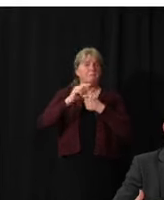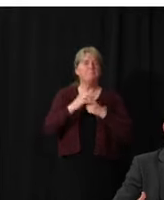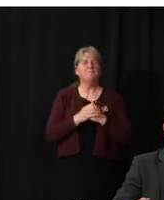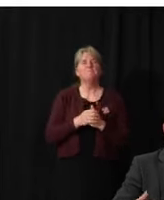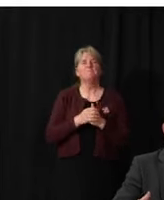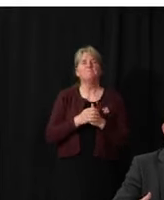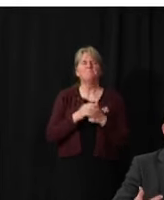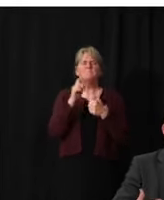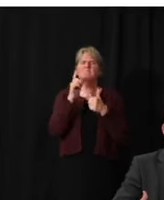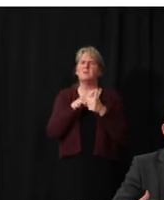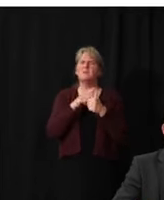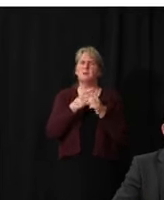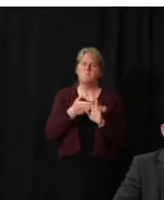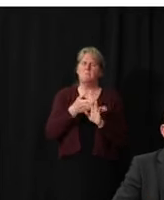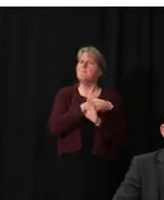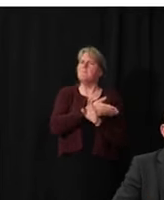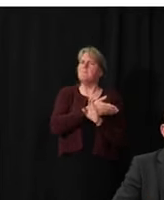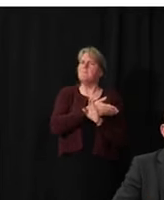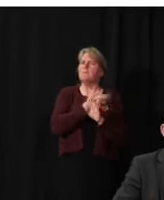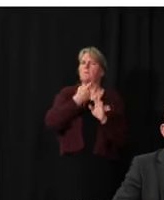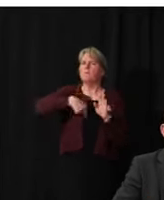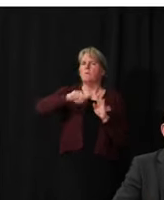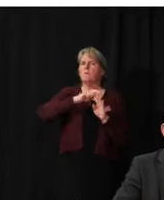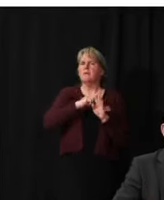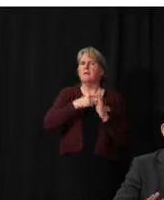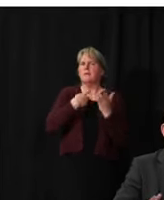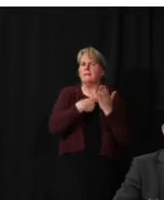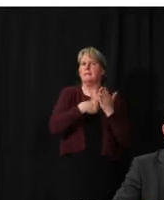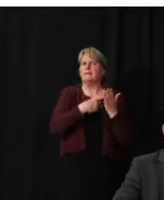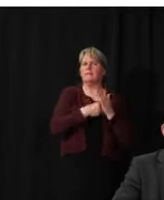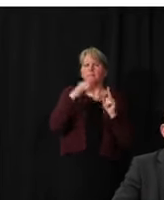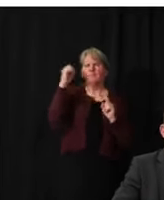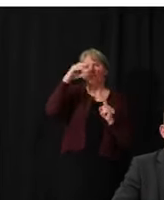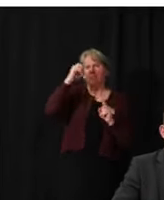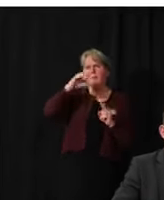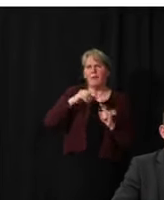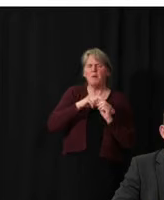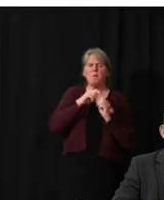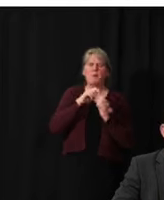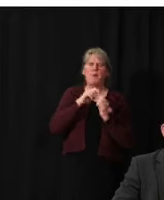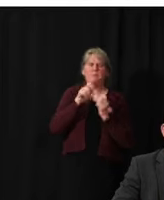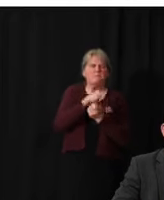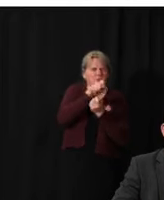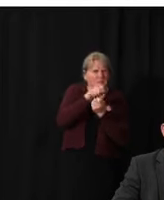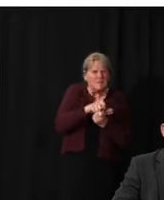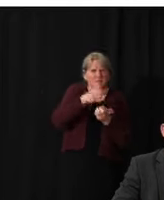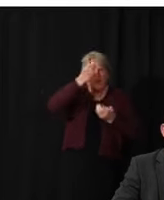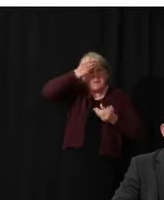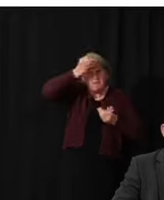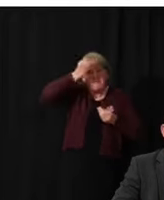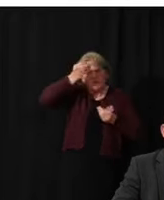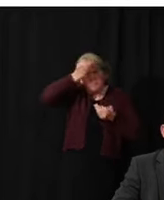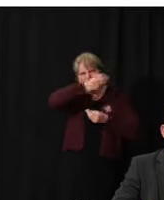goes back to again, some of the estimates that we had previously